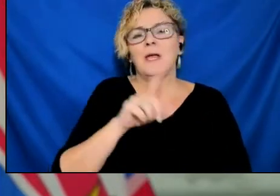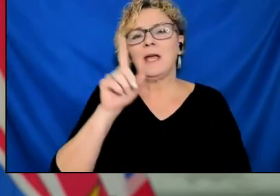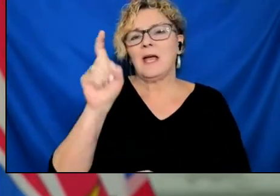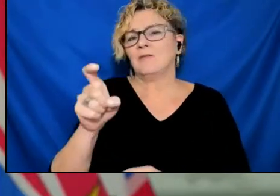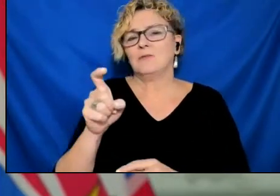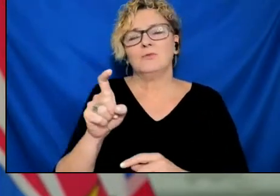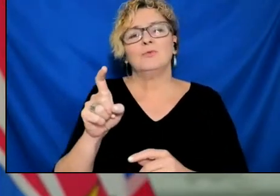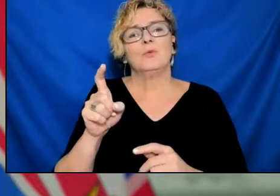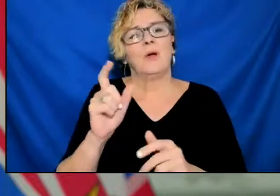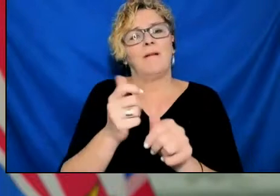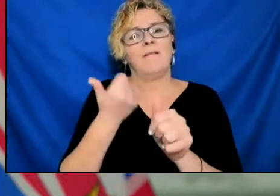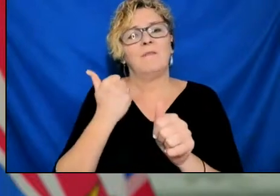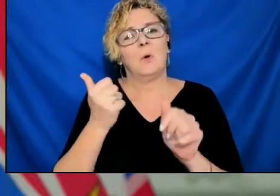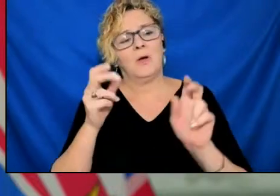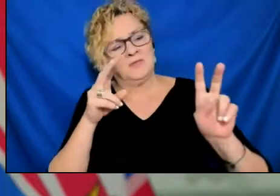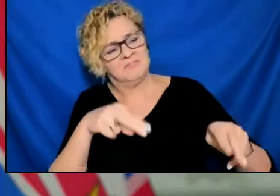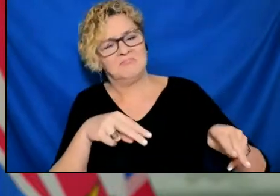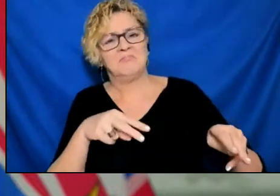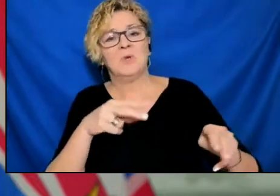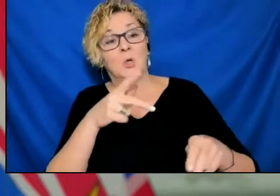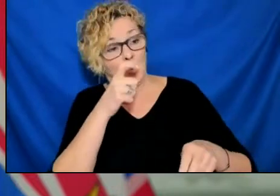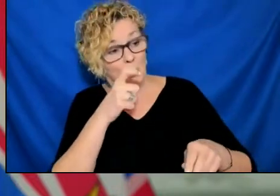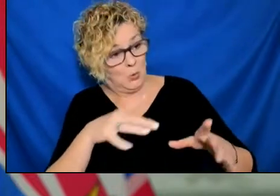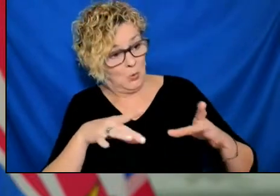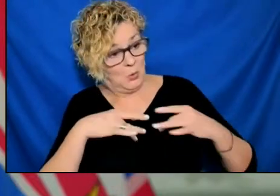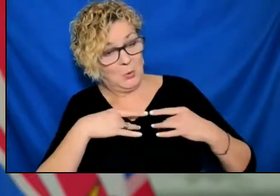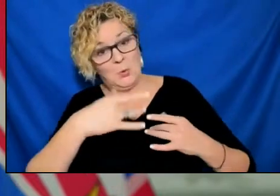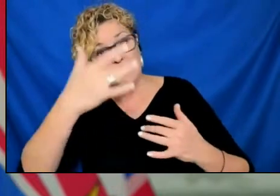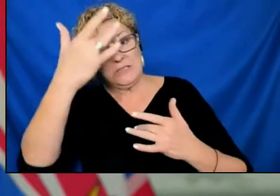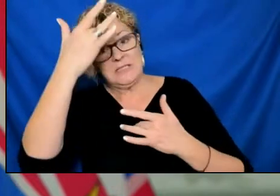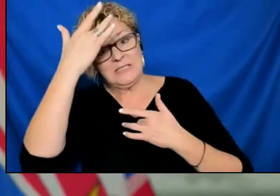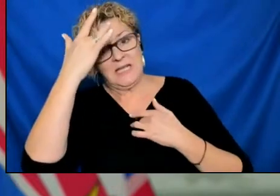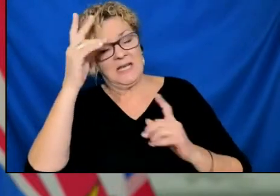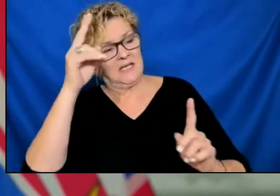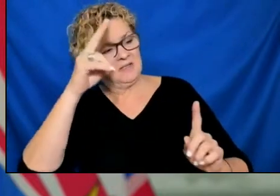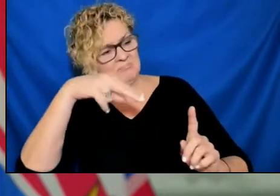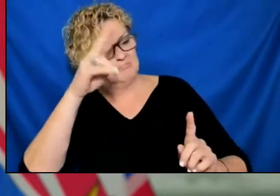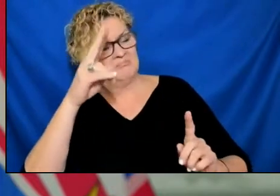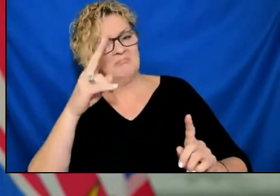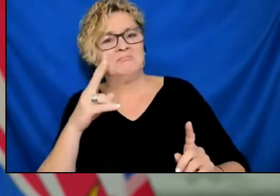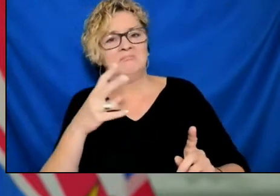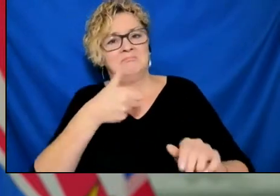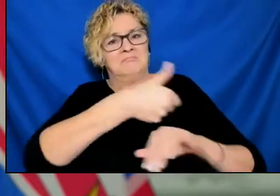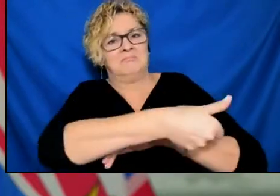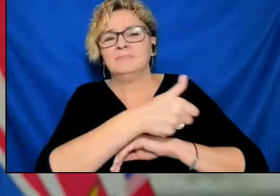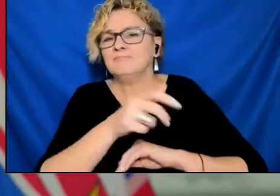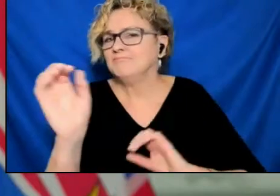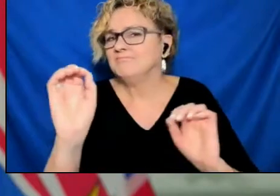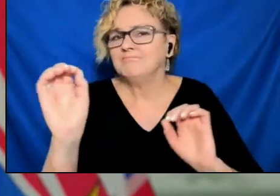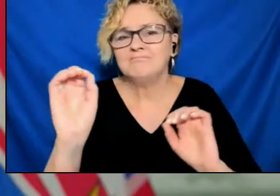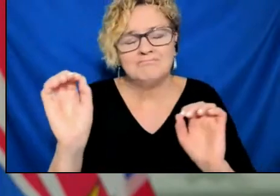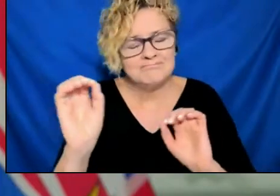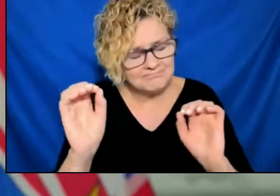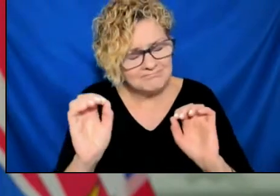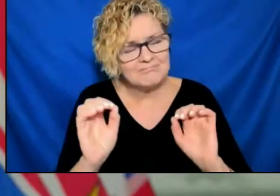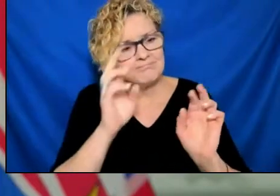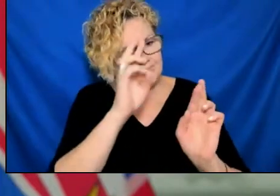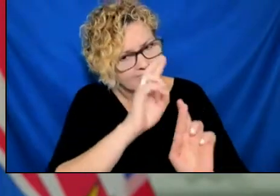respiratory virus. We need to offer compassion without judgment. And I know it's discouraging